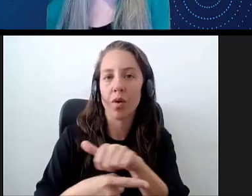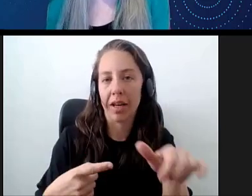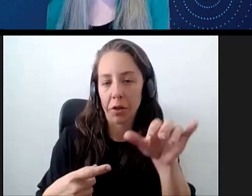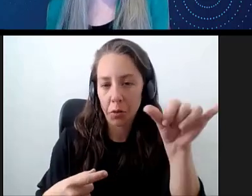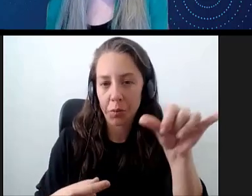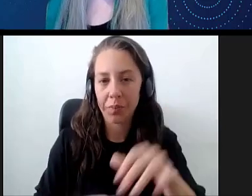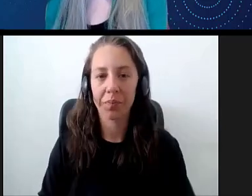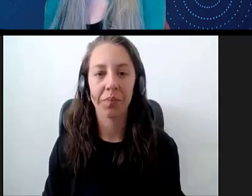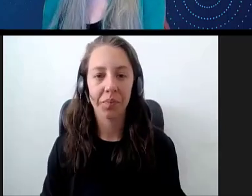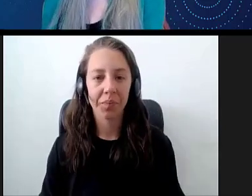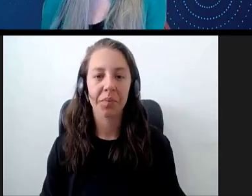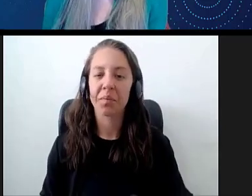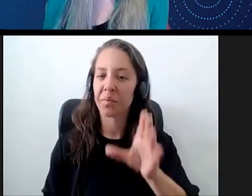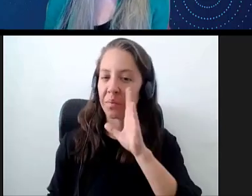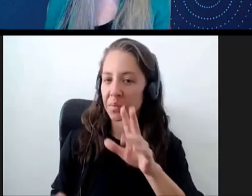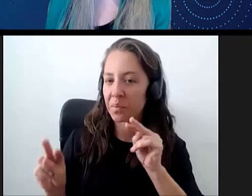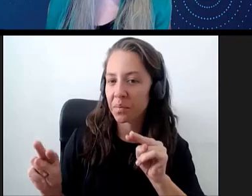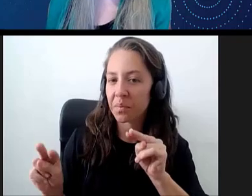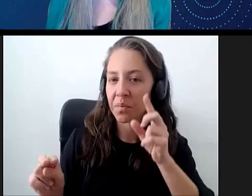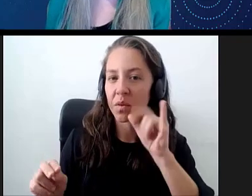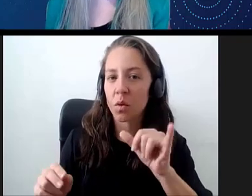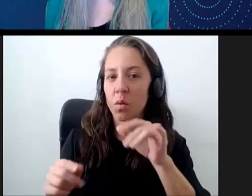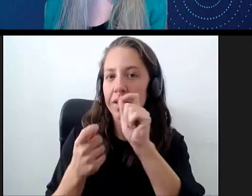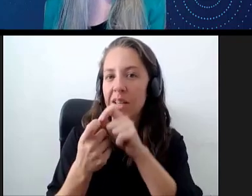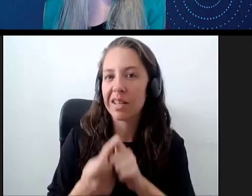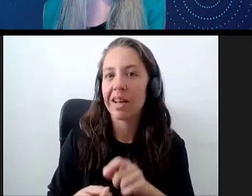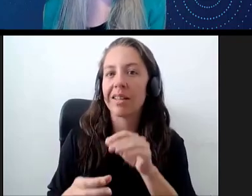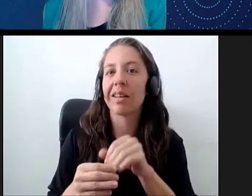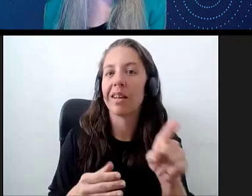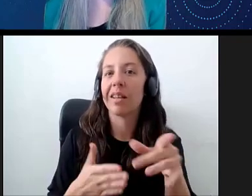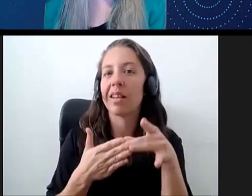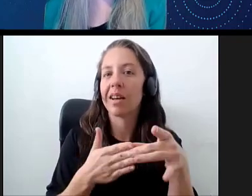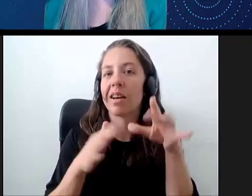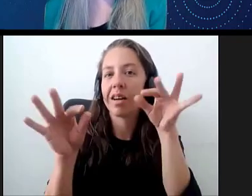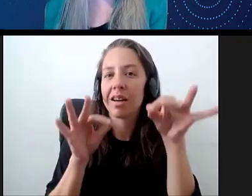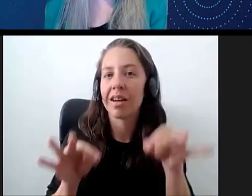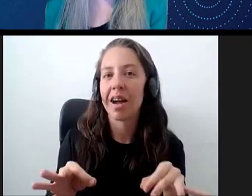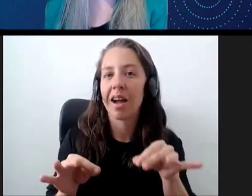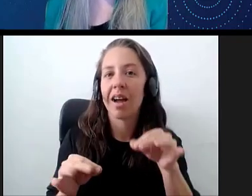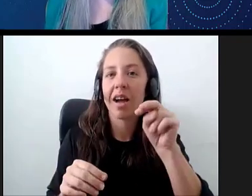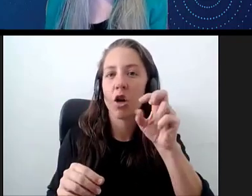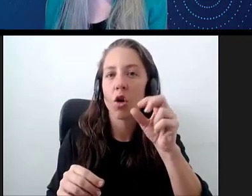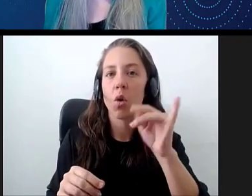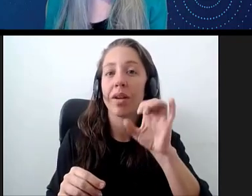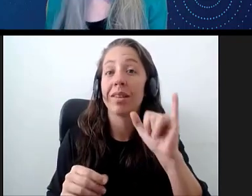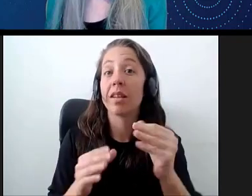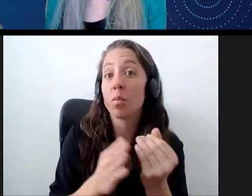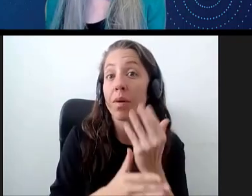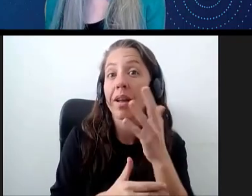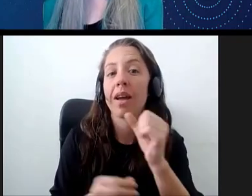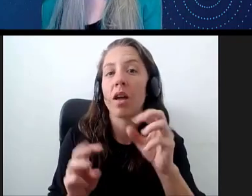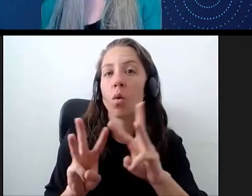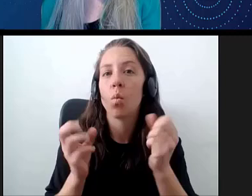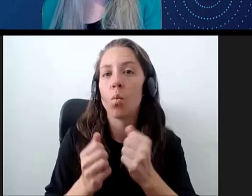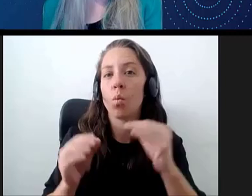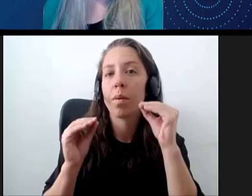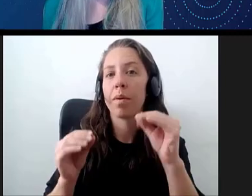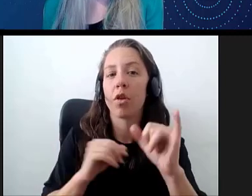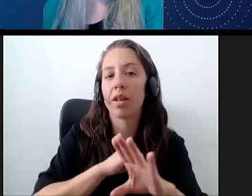Cynthia Dwyer Well, we'll be looking for those details in the guide notice this Spring and the webinar this Fall. Now let's talk about reference letters.